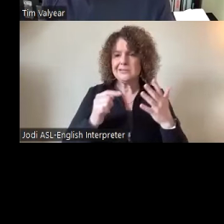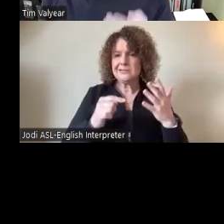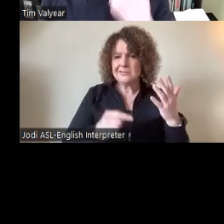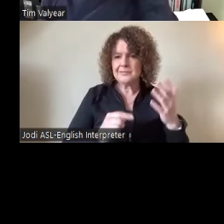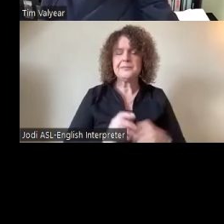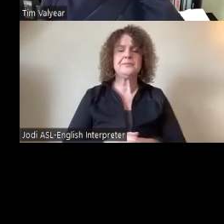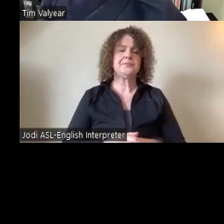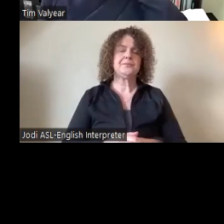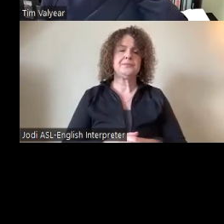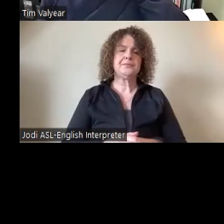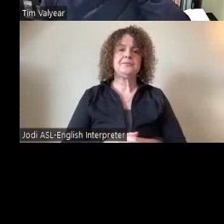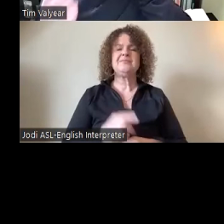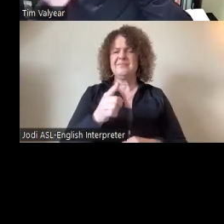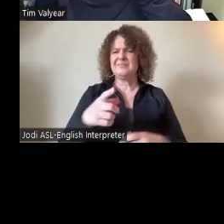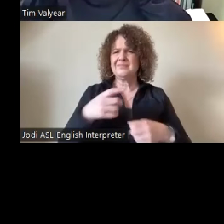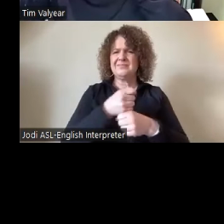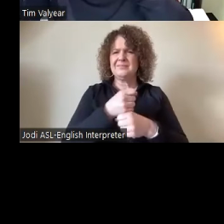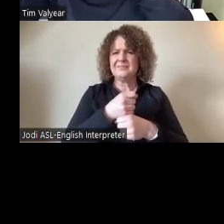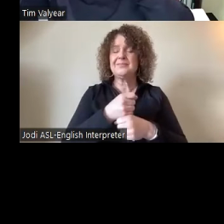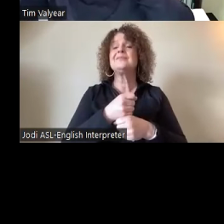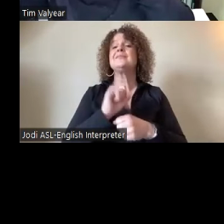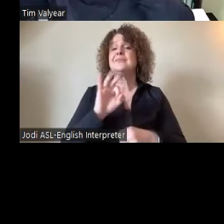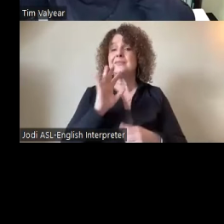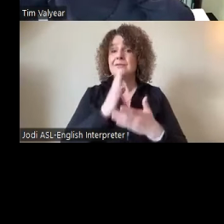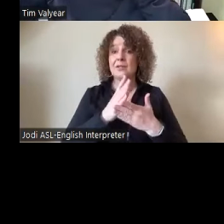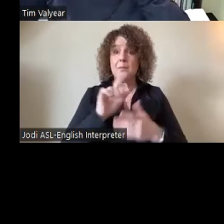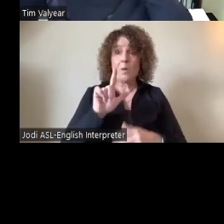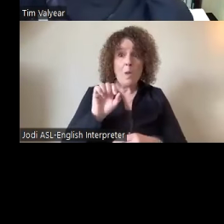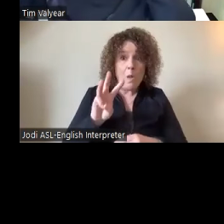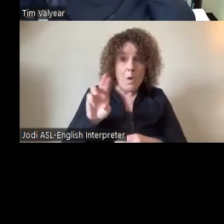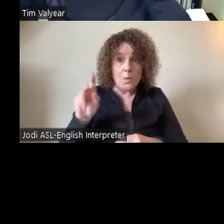the return to work testing requirements for